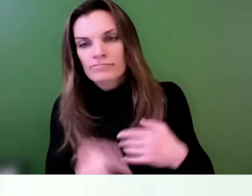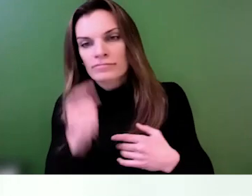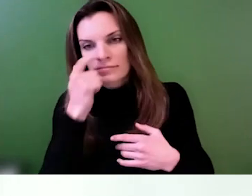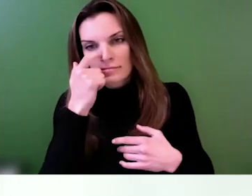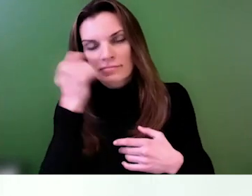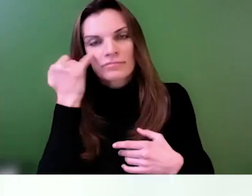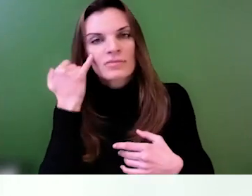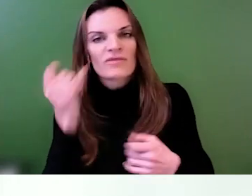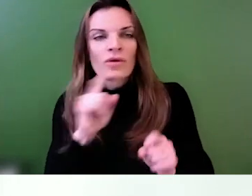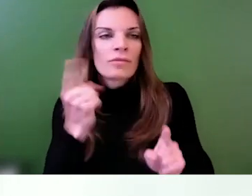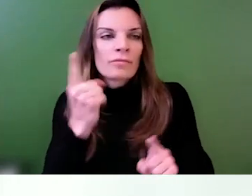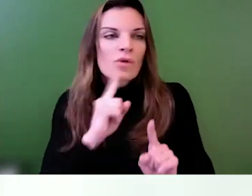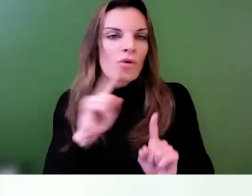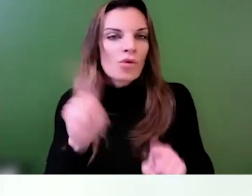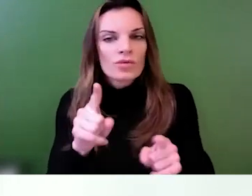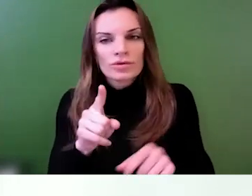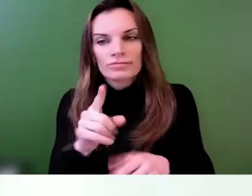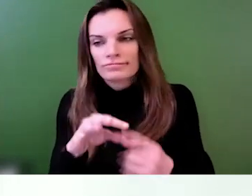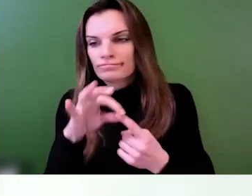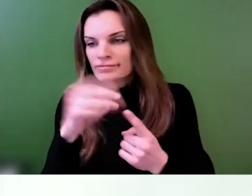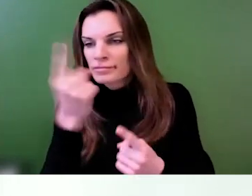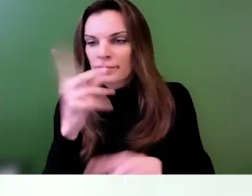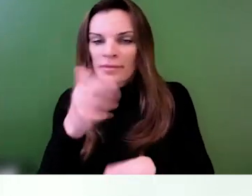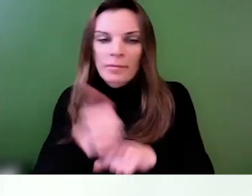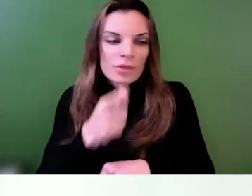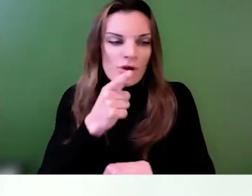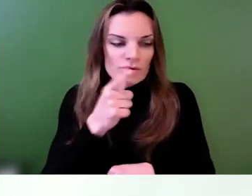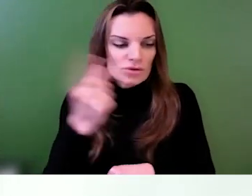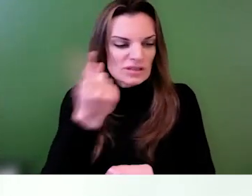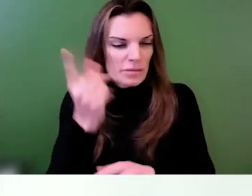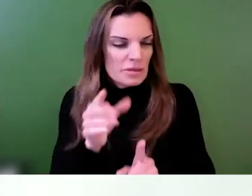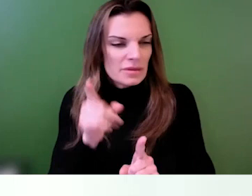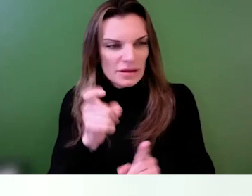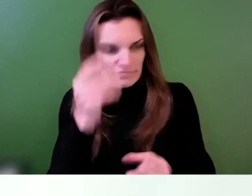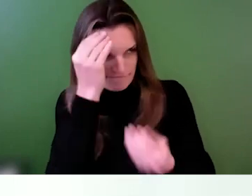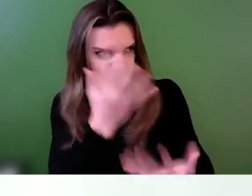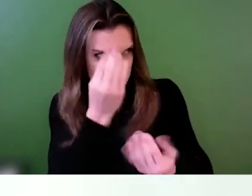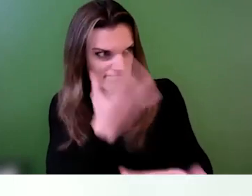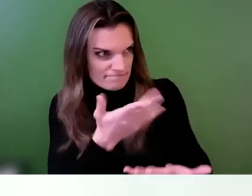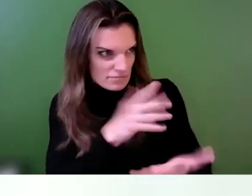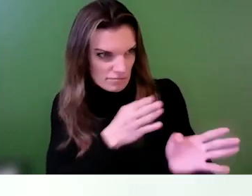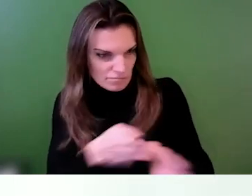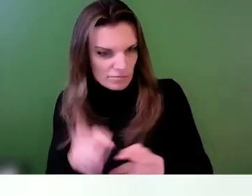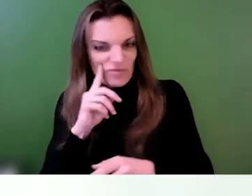if they need to order certain supplies, set up a special lunch or prepare the office for arrival of important clients